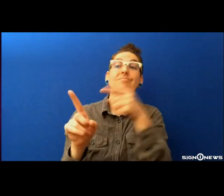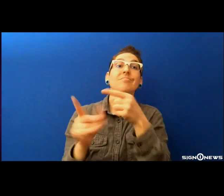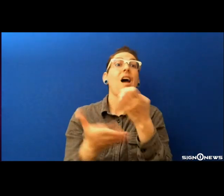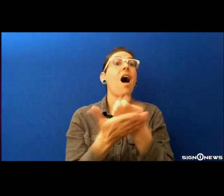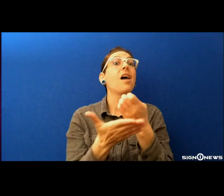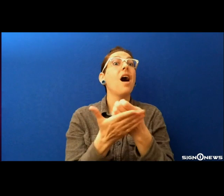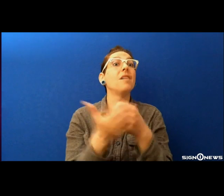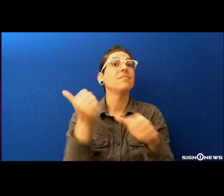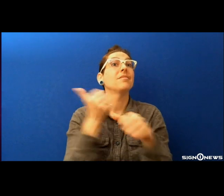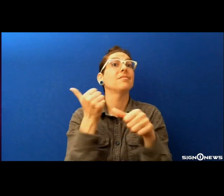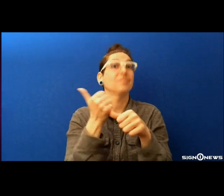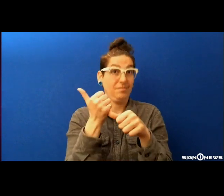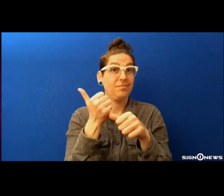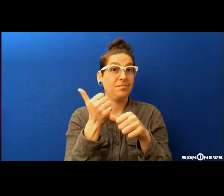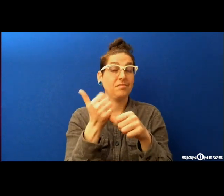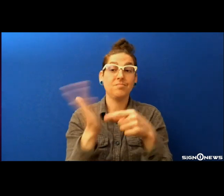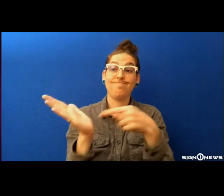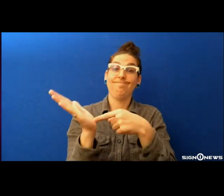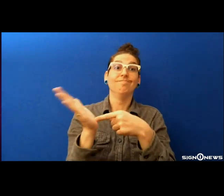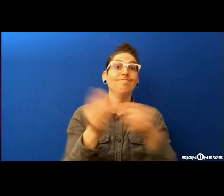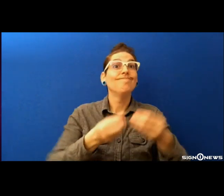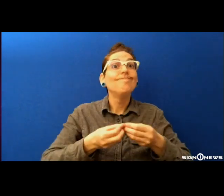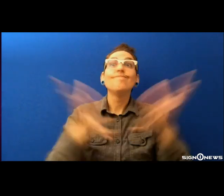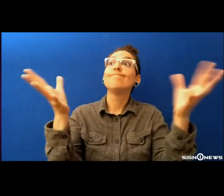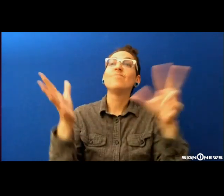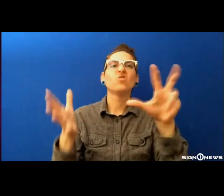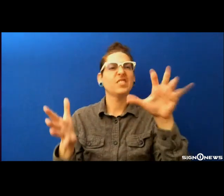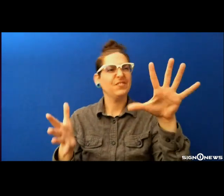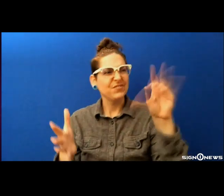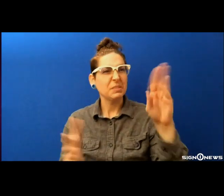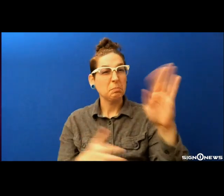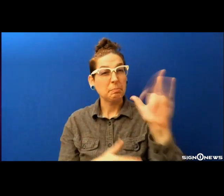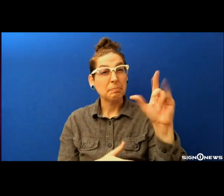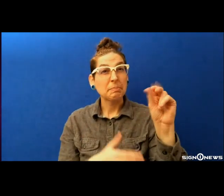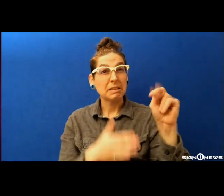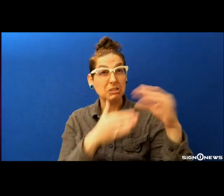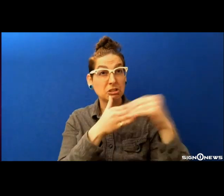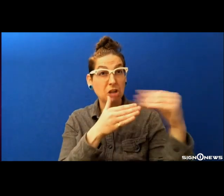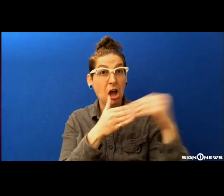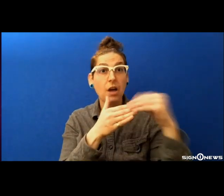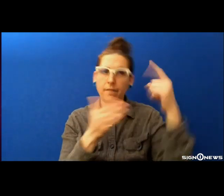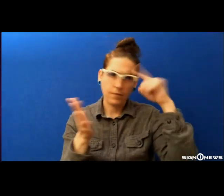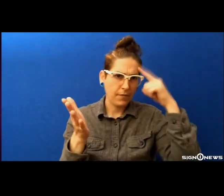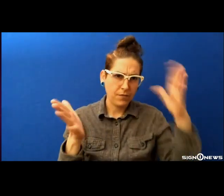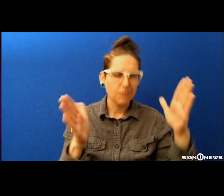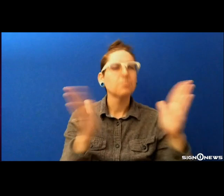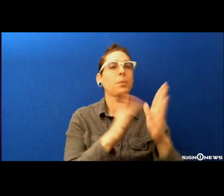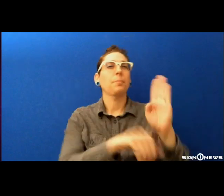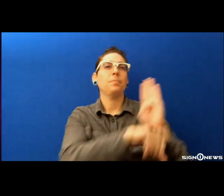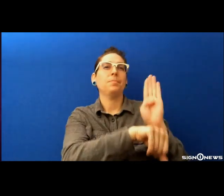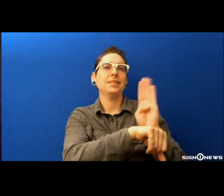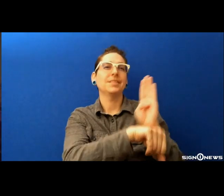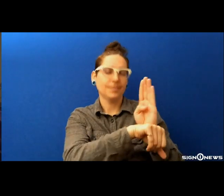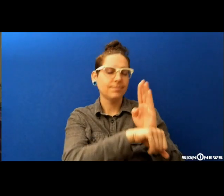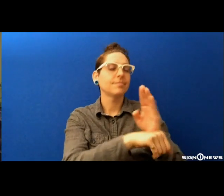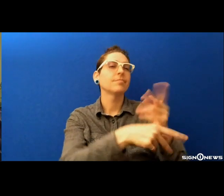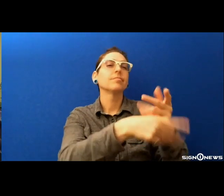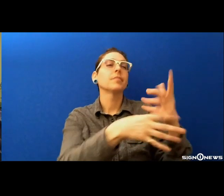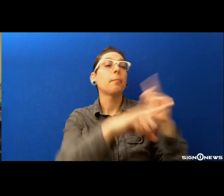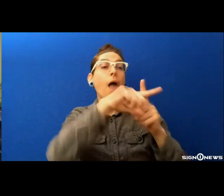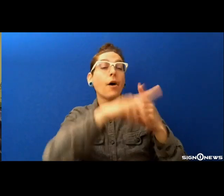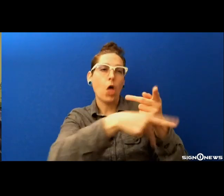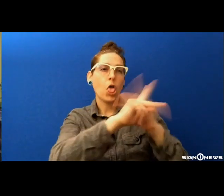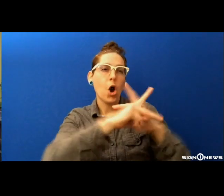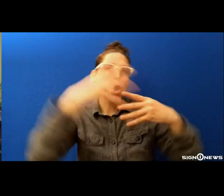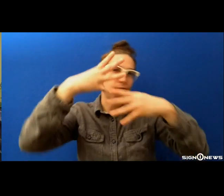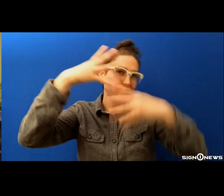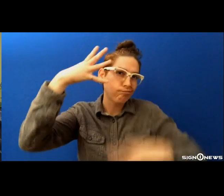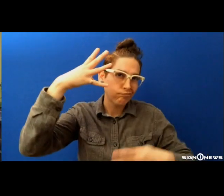The economic aid package also has $350 billion for small business loans.